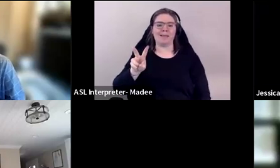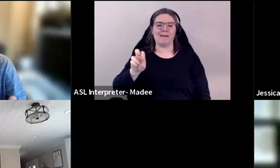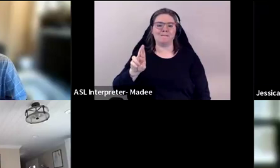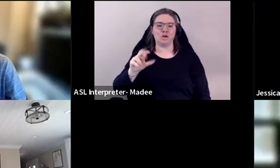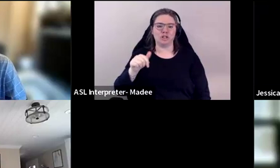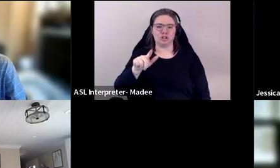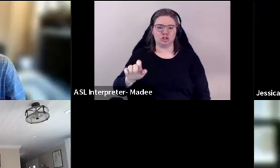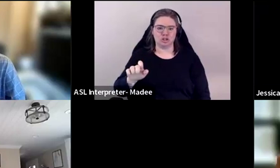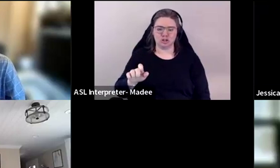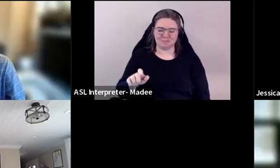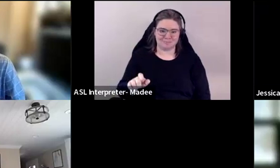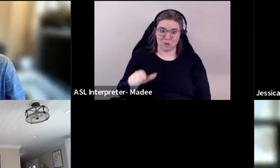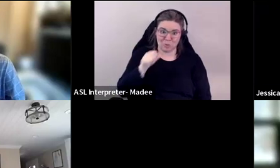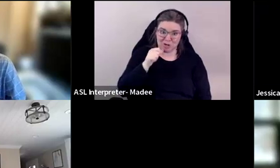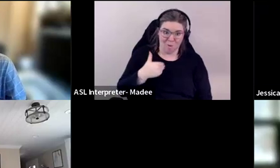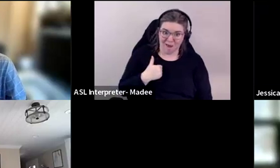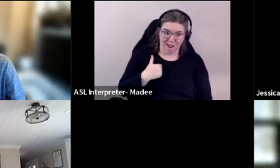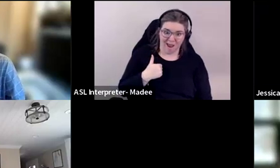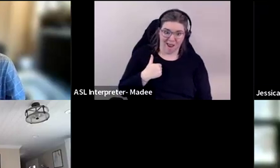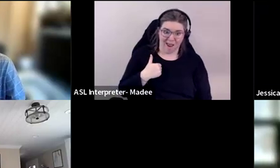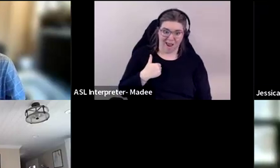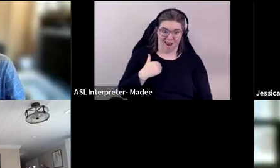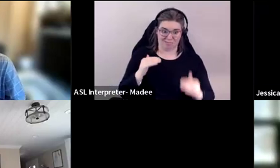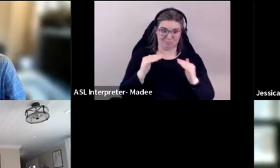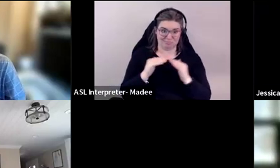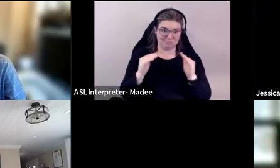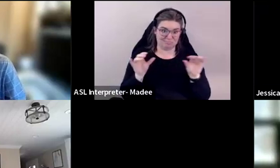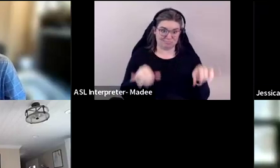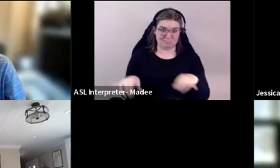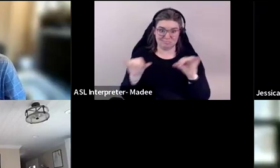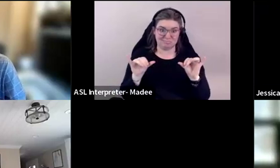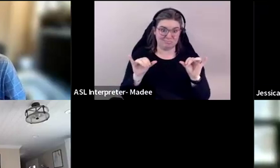Don Dew: But to get that Don Dew: and be able to use that, I think, is very important.